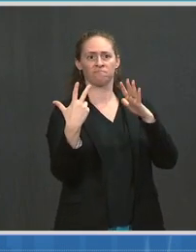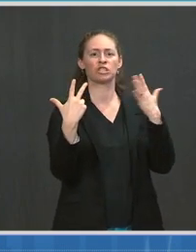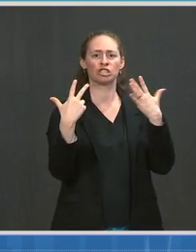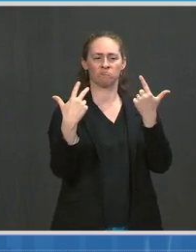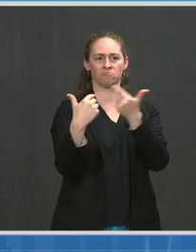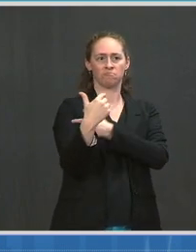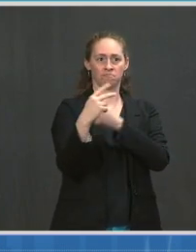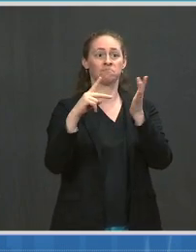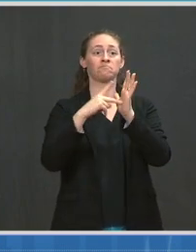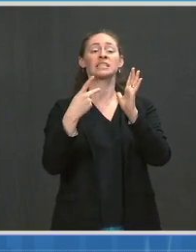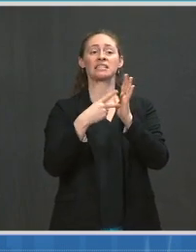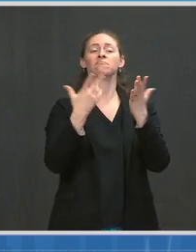are now fully vaccinated.